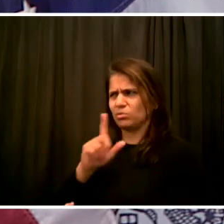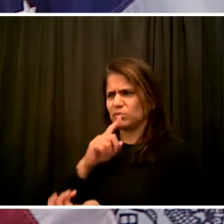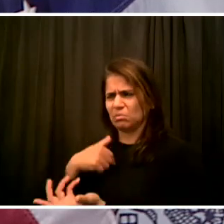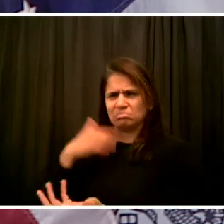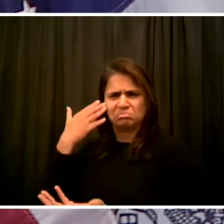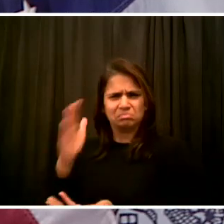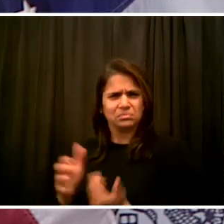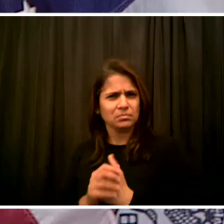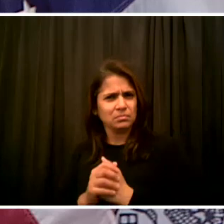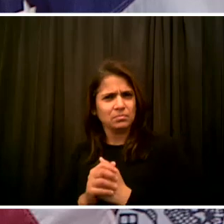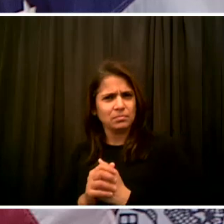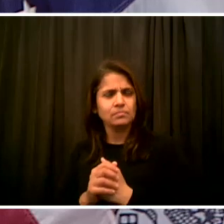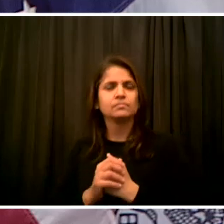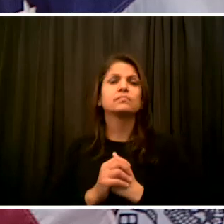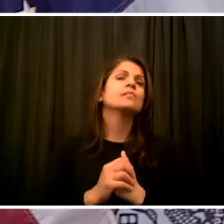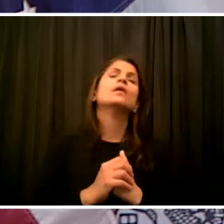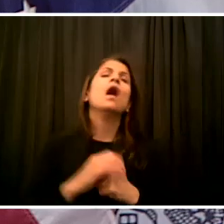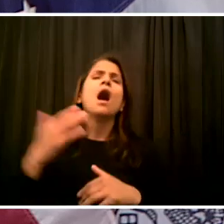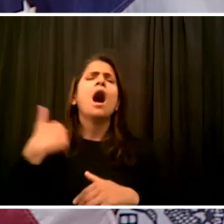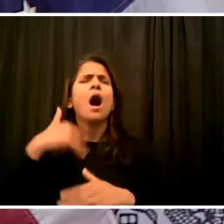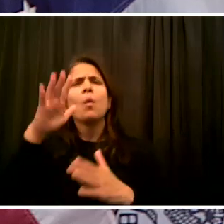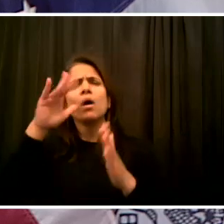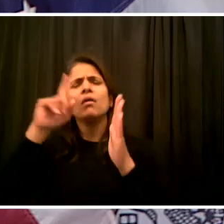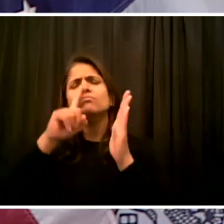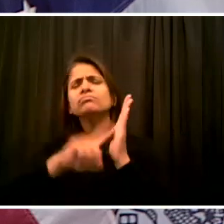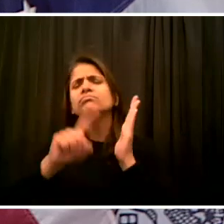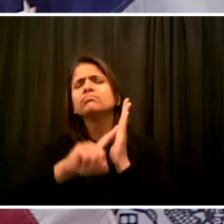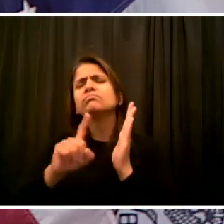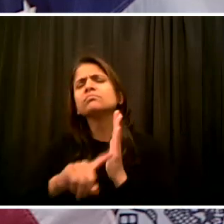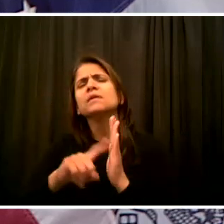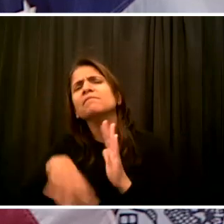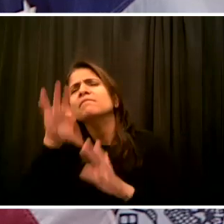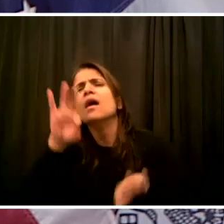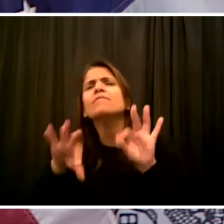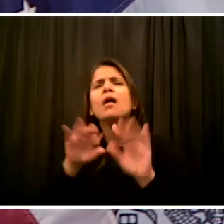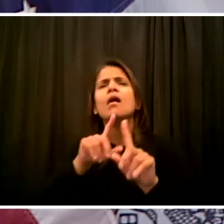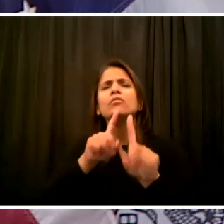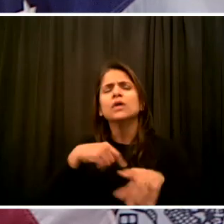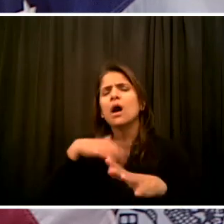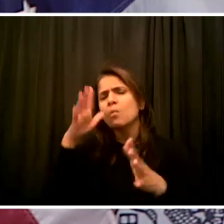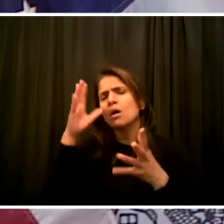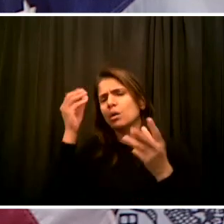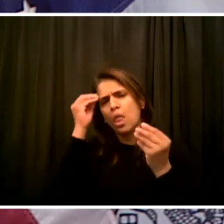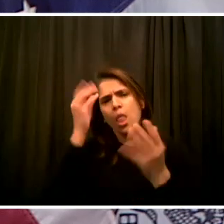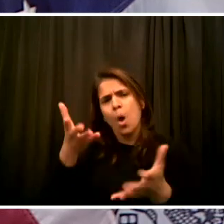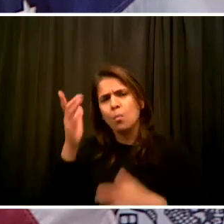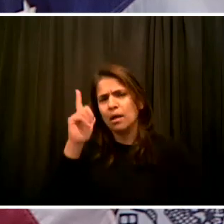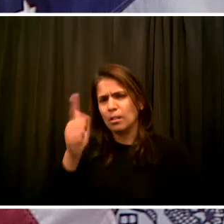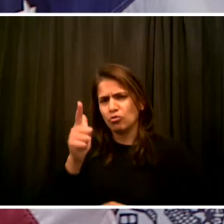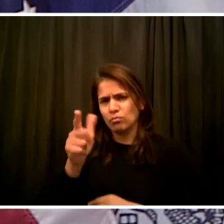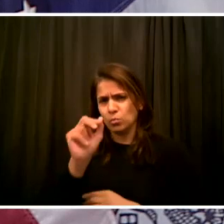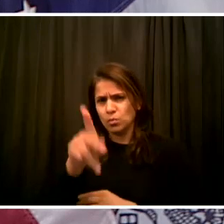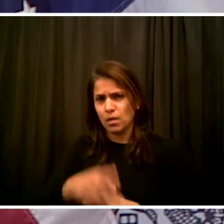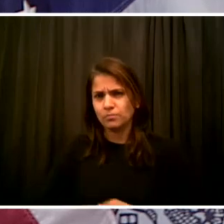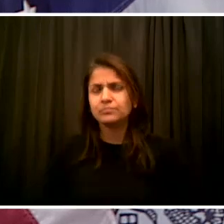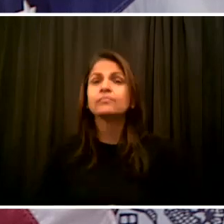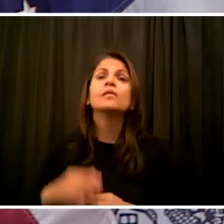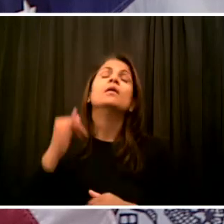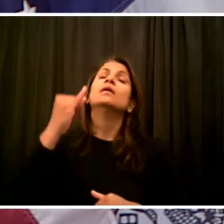THE HELP, IF IT CAN BE DONE VIRTUALLY. ONE, IT WOULD CONFIMR T OYOU